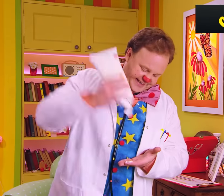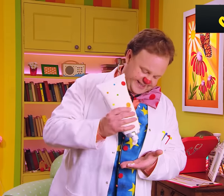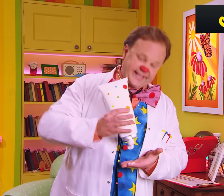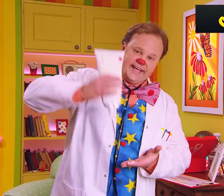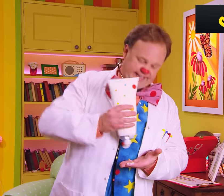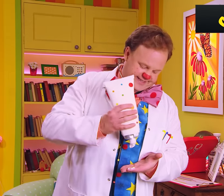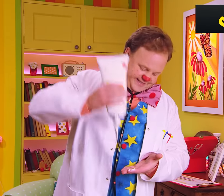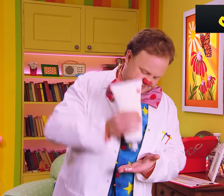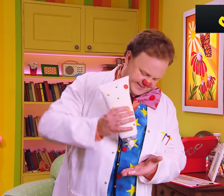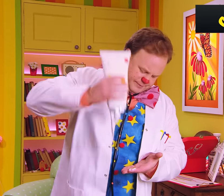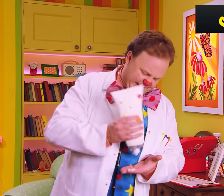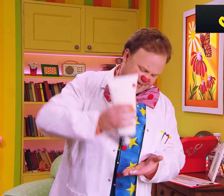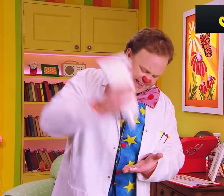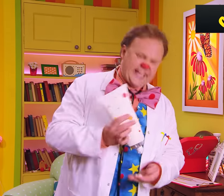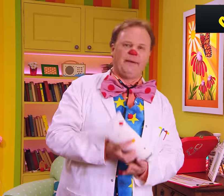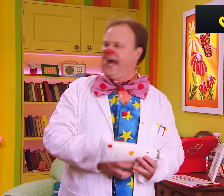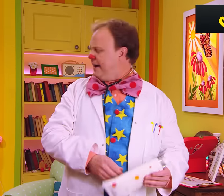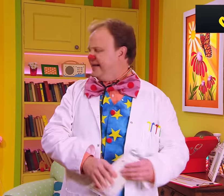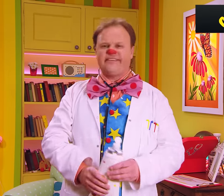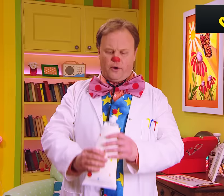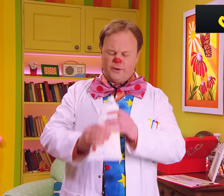i just don't seem to be anything coming out i mean it's not what